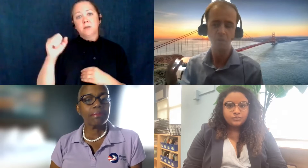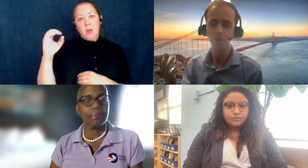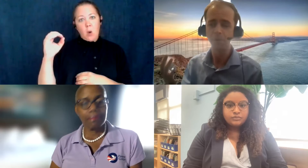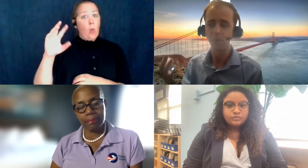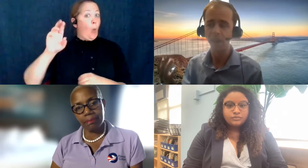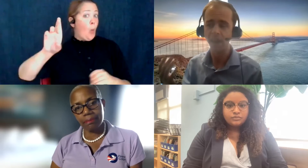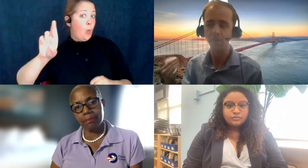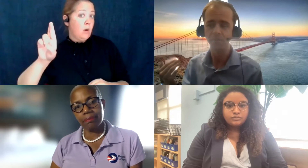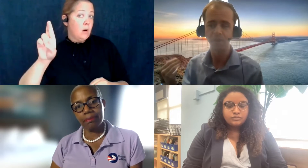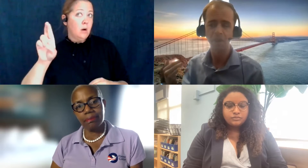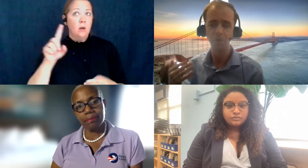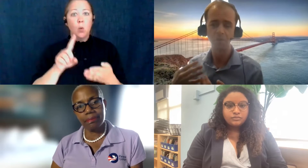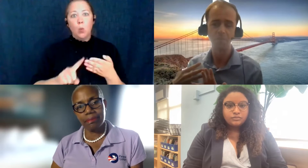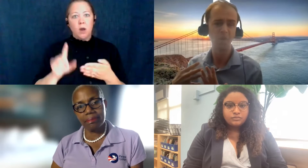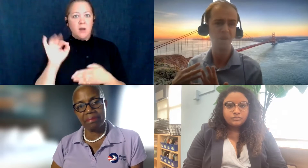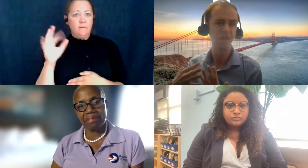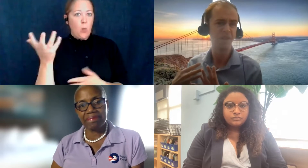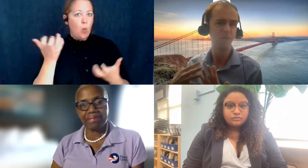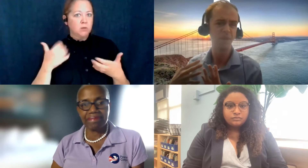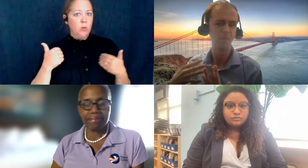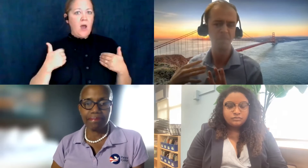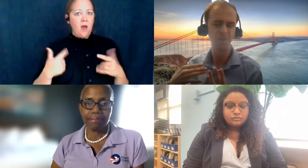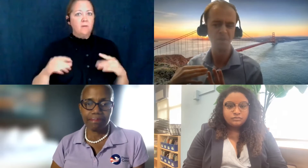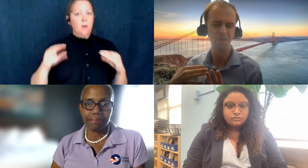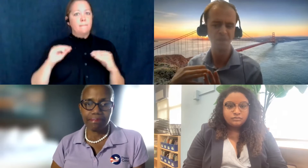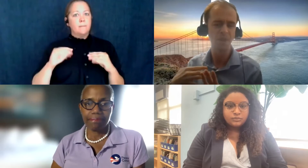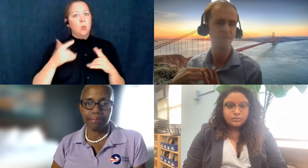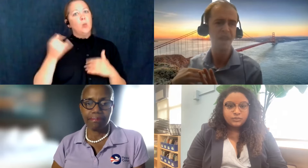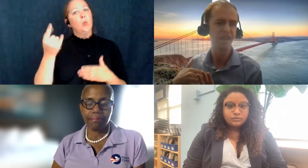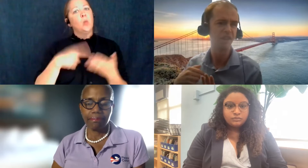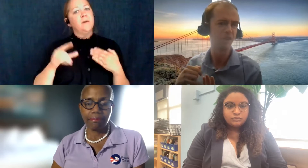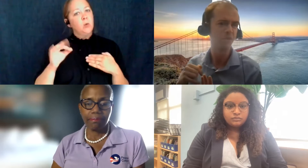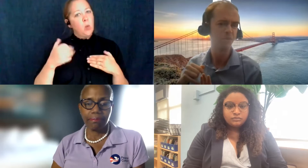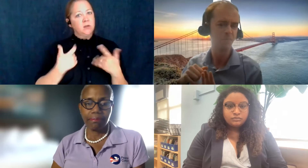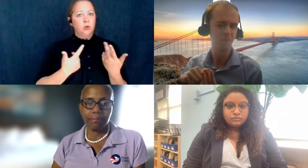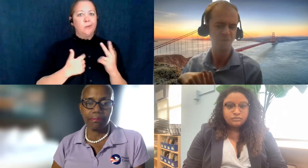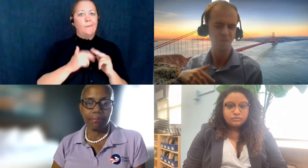What if you want to have - what if you want to build a resume? Employers don't